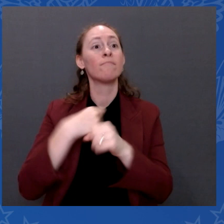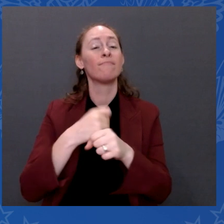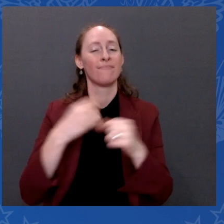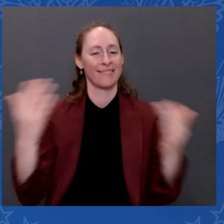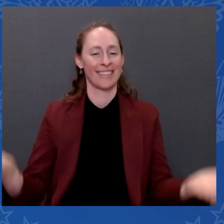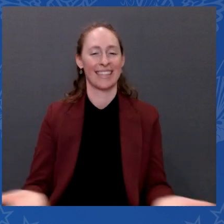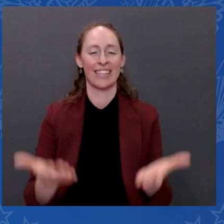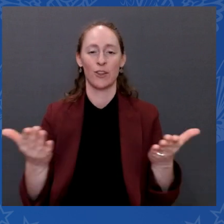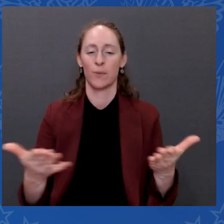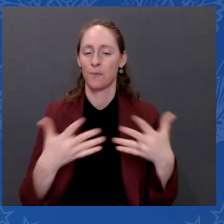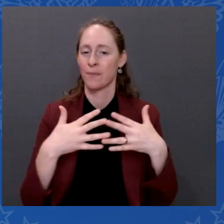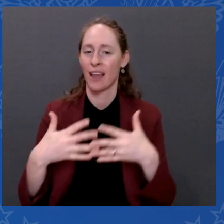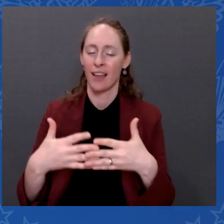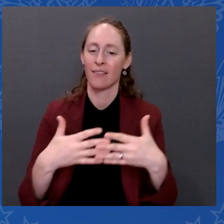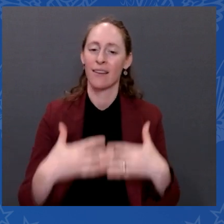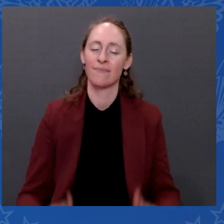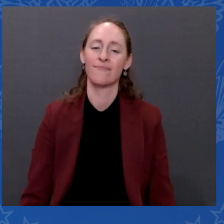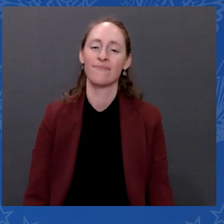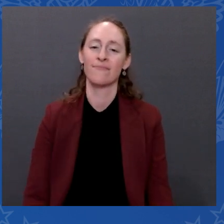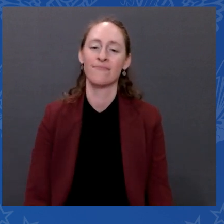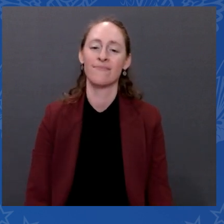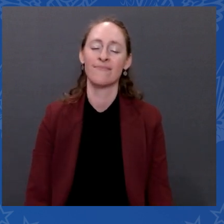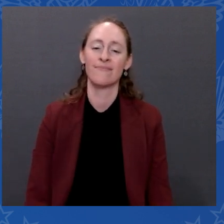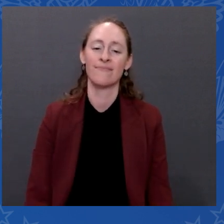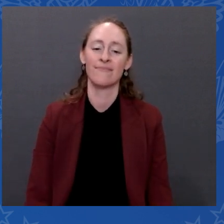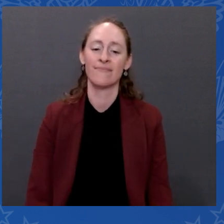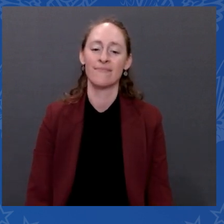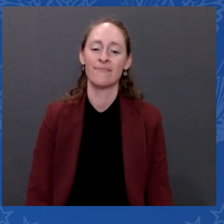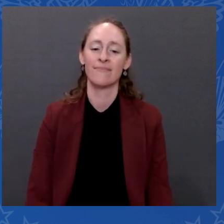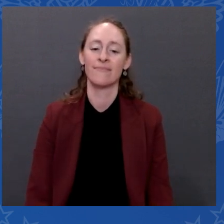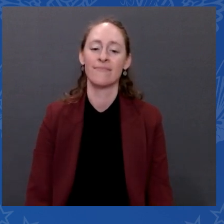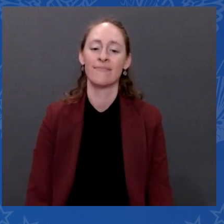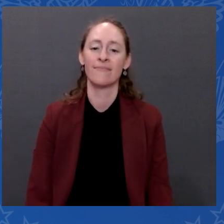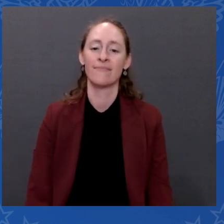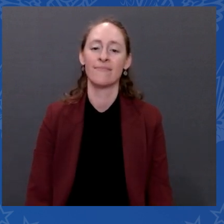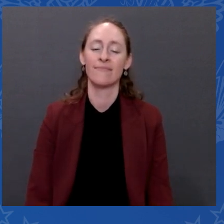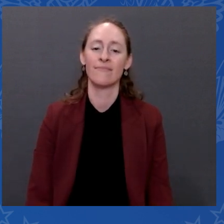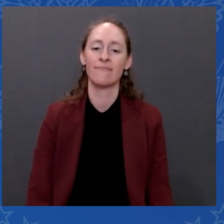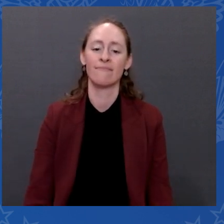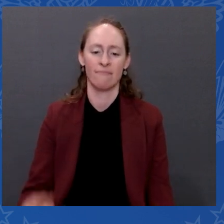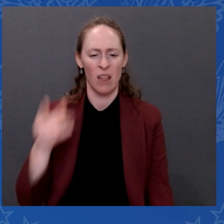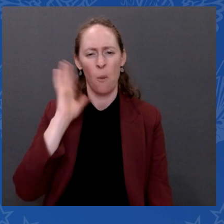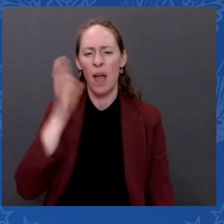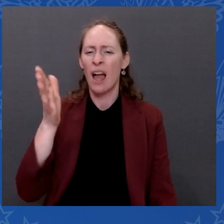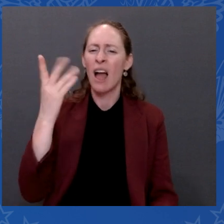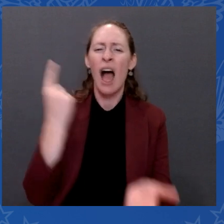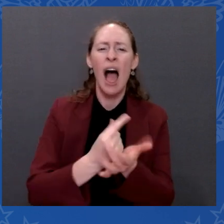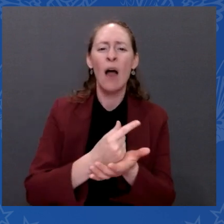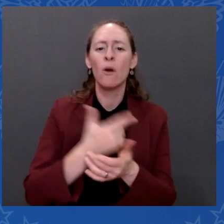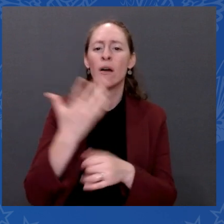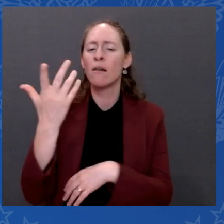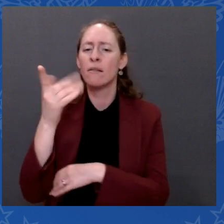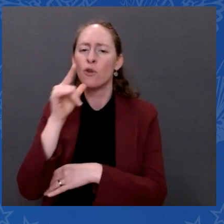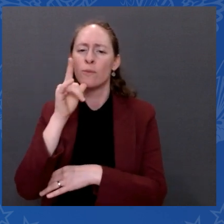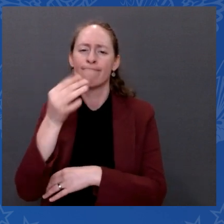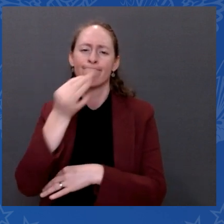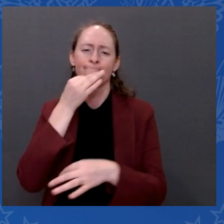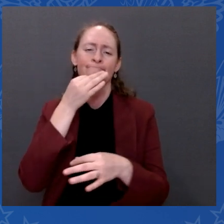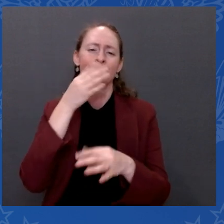our diversity and talented workforce -- making sure technologies of the future don't only benefit wealthy shareholders